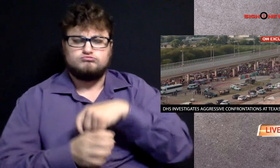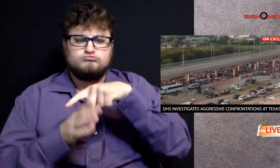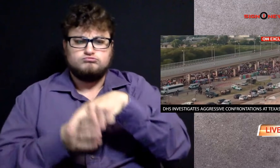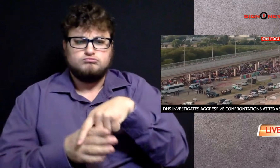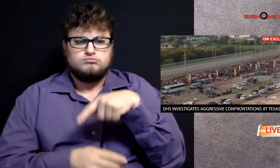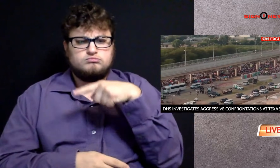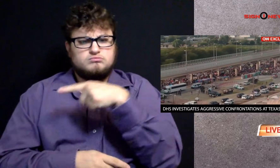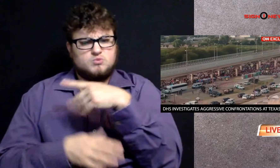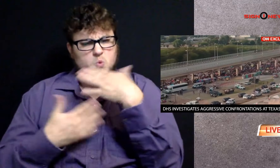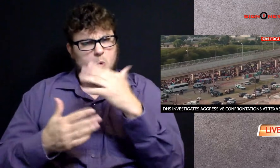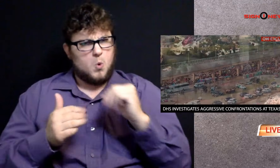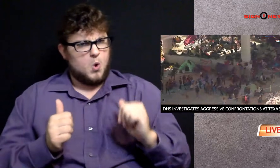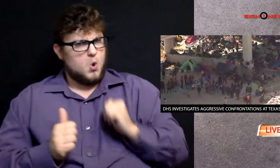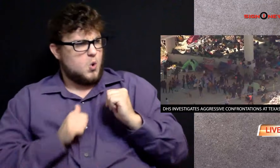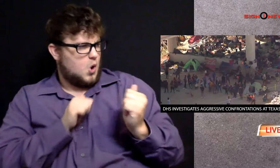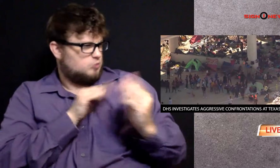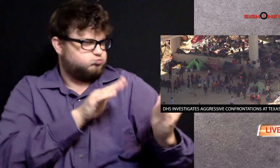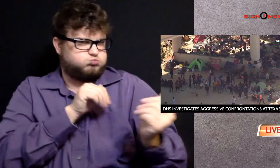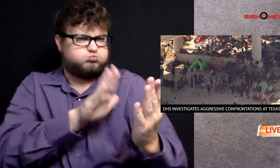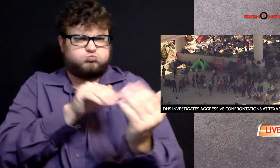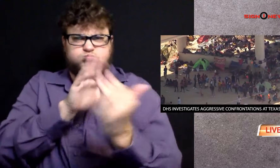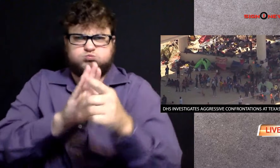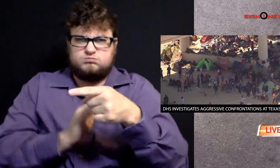these images reportedly show patrol agents agents on horseback